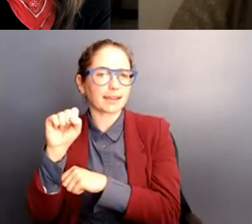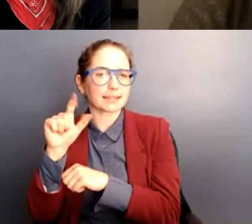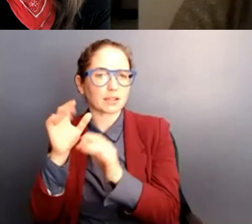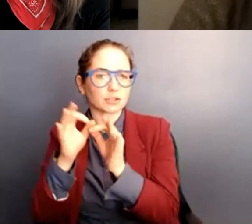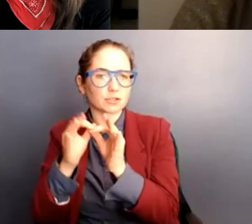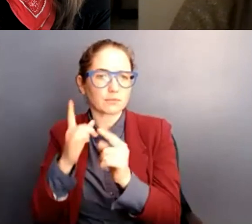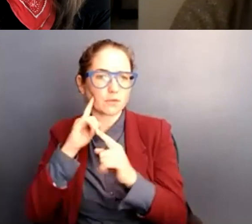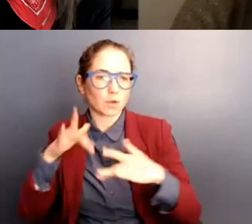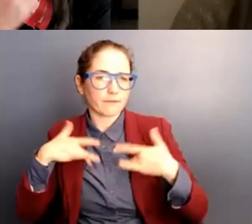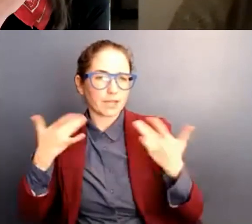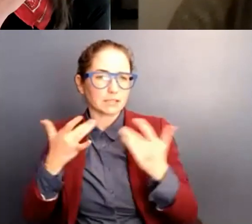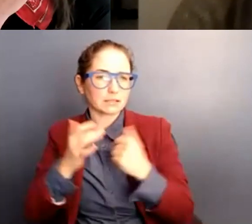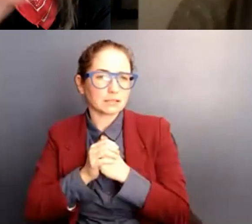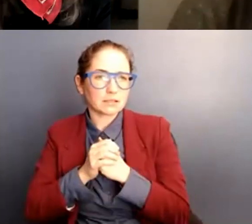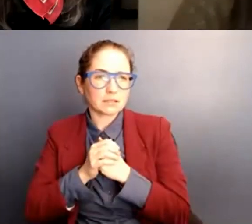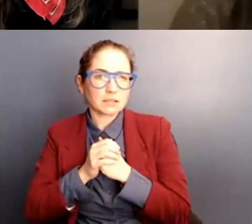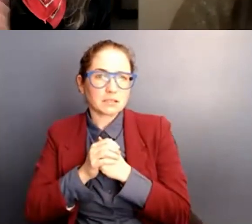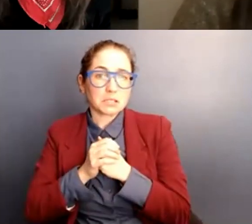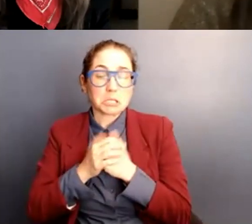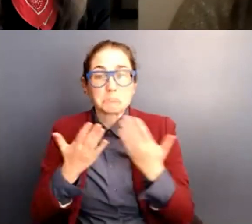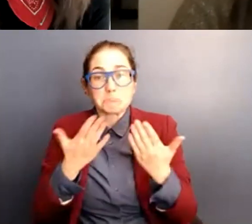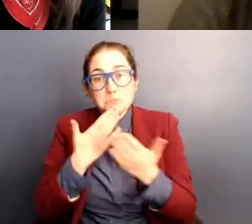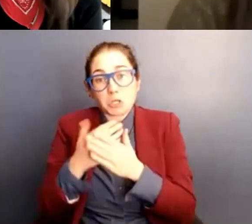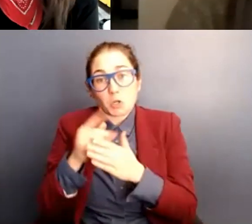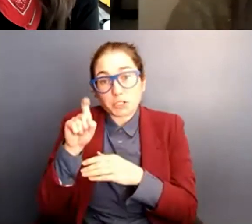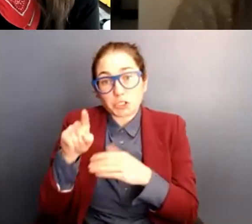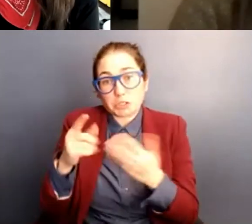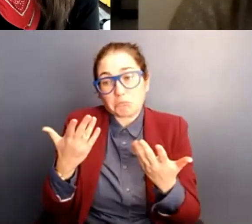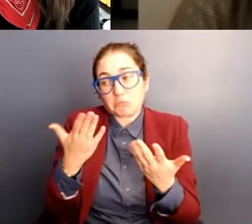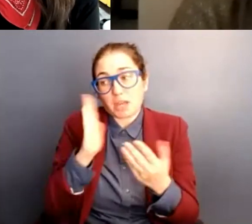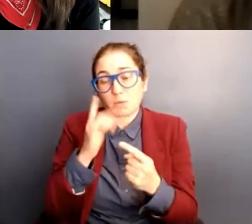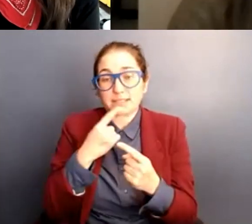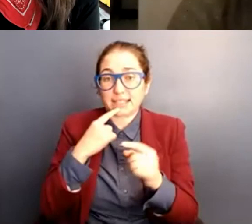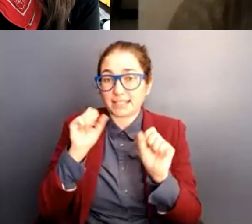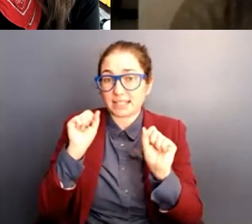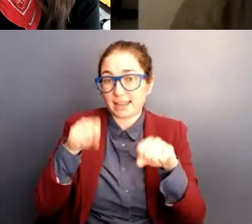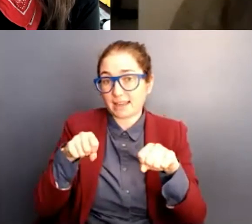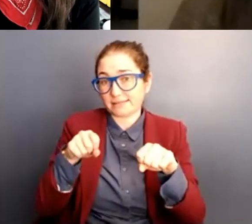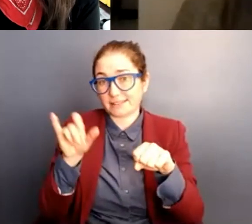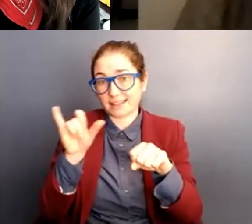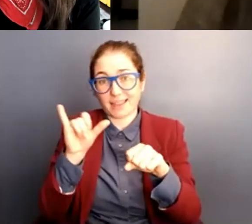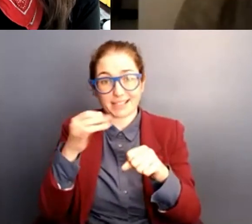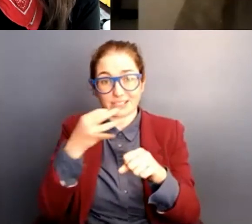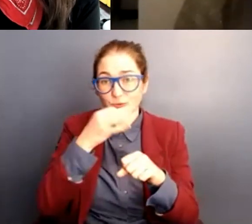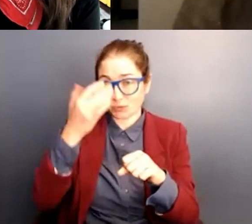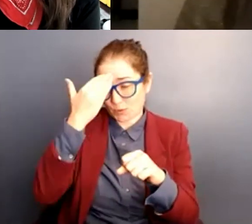event? That's a good question. I would say you can do it like as soon as you know you're going to want to have an